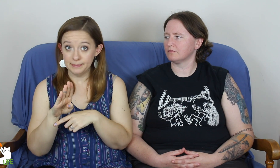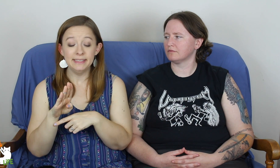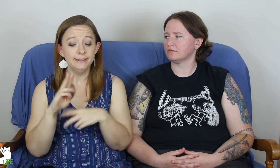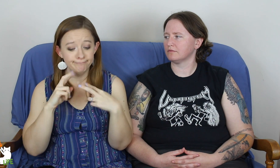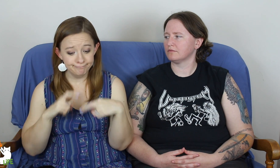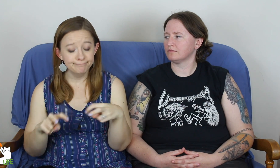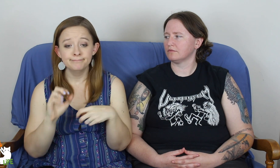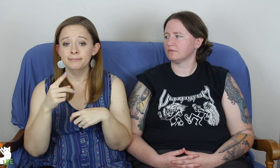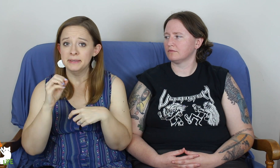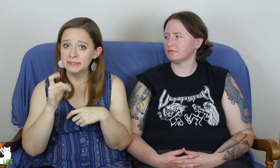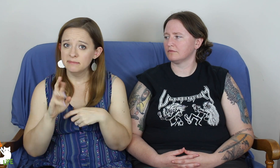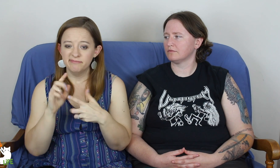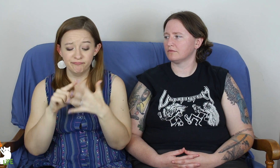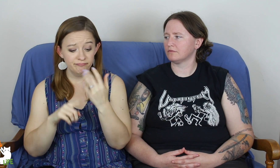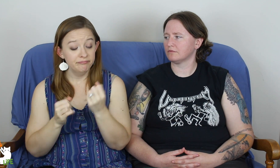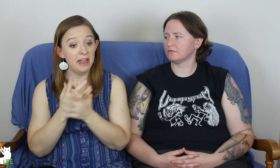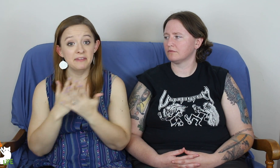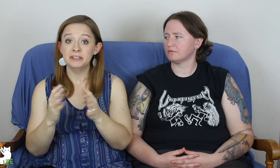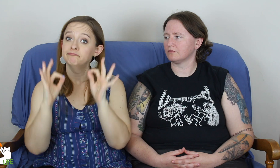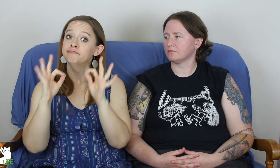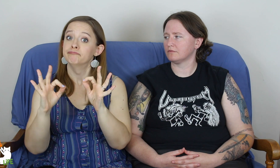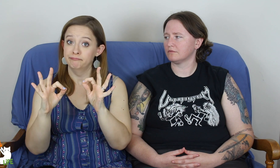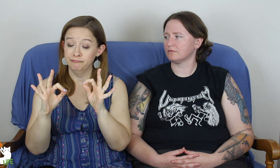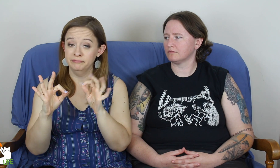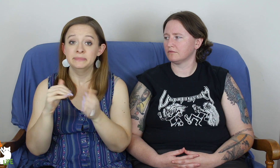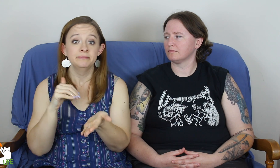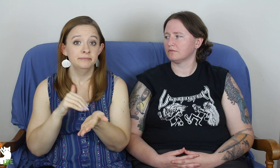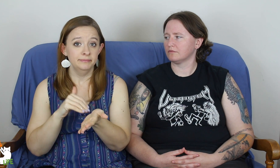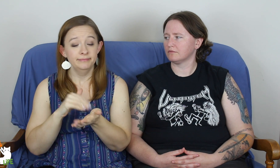I went to the OB. Had everything checked out, had a pap smear and everything was good.